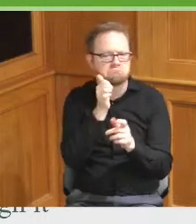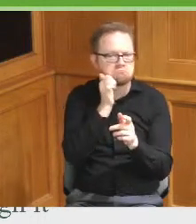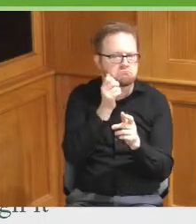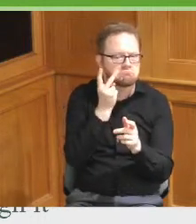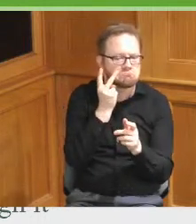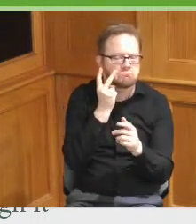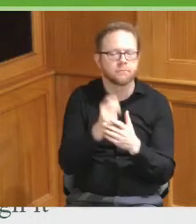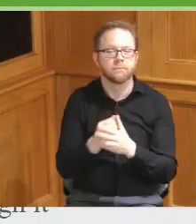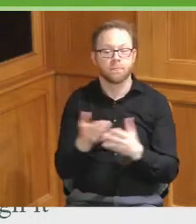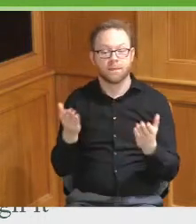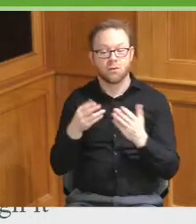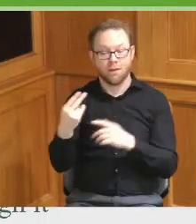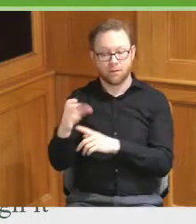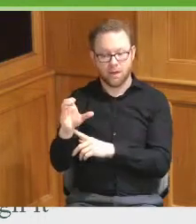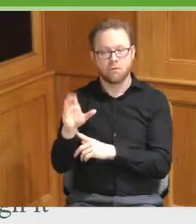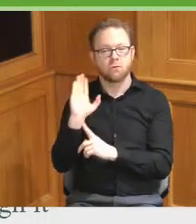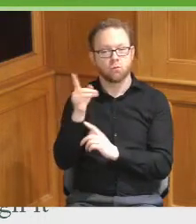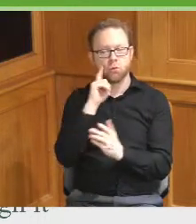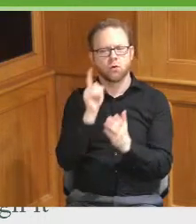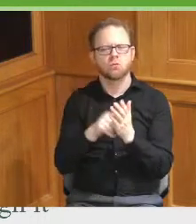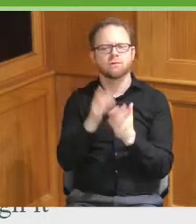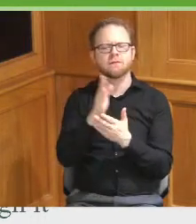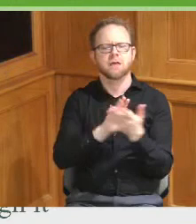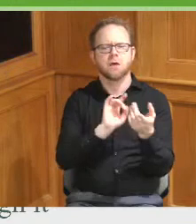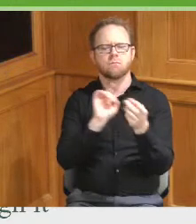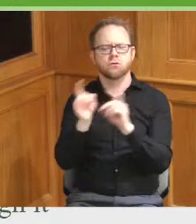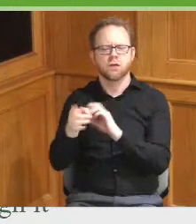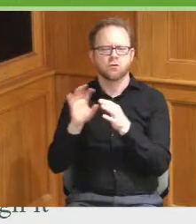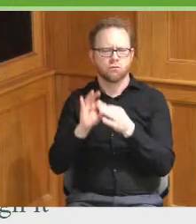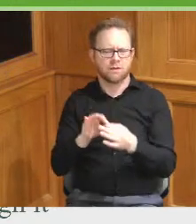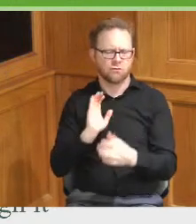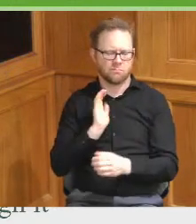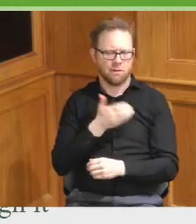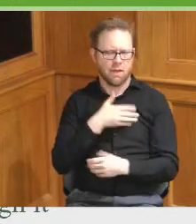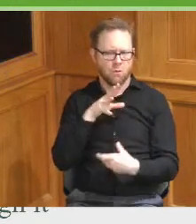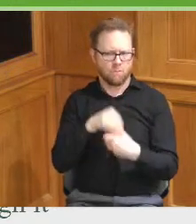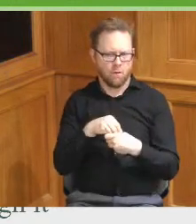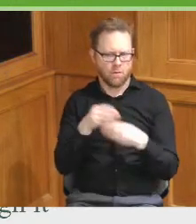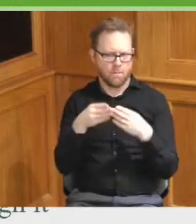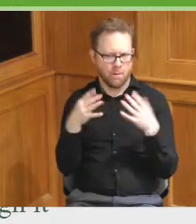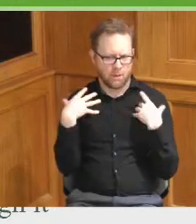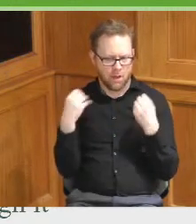will see some shifts at least with public Health's involvement on June 2nd we're going to transition